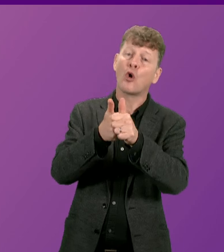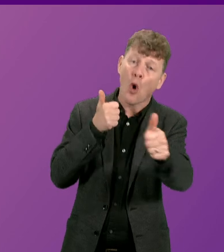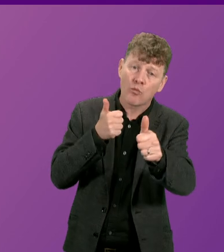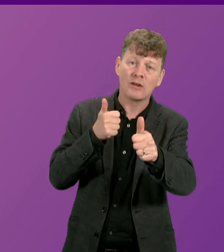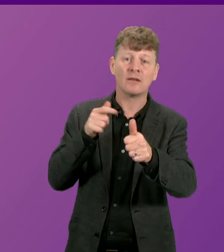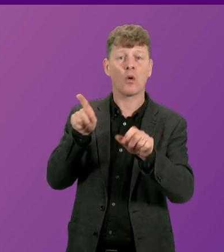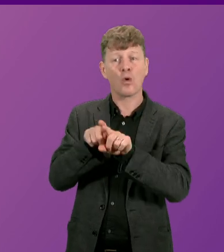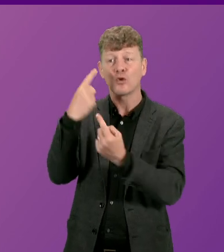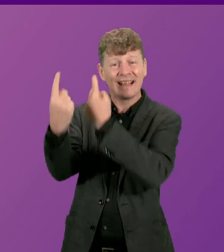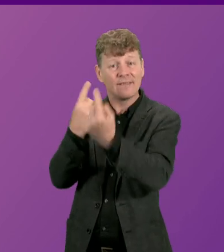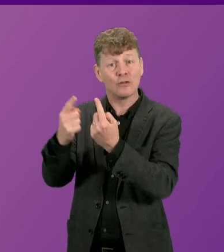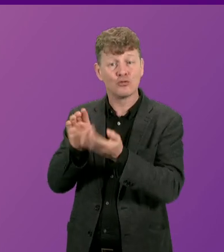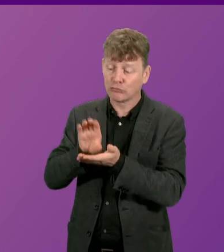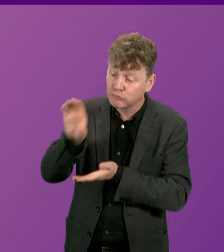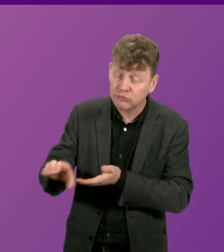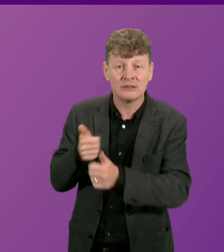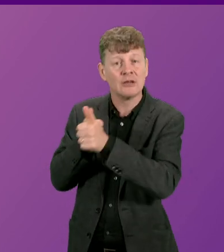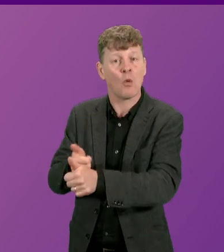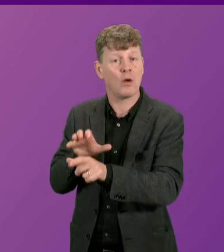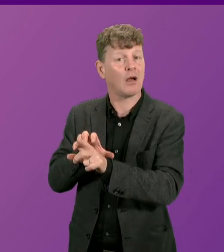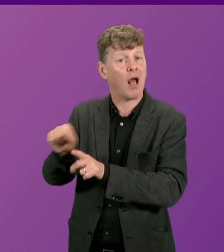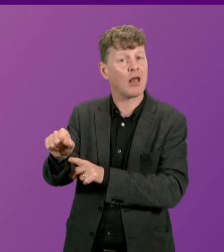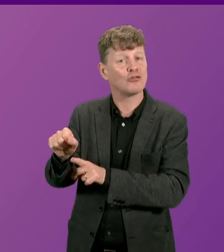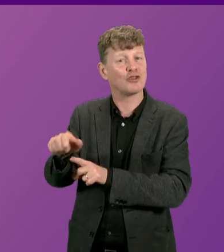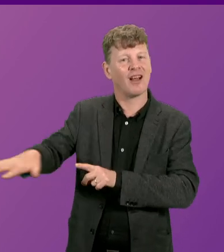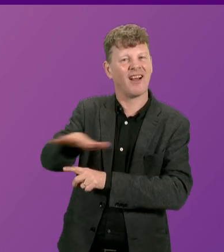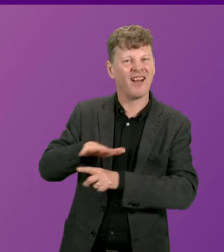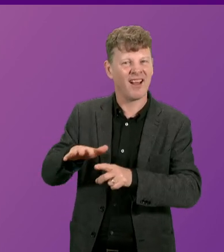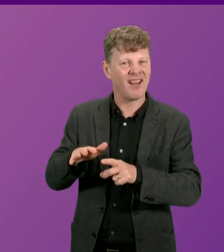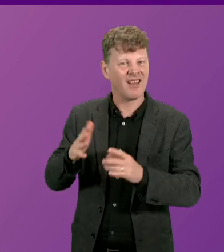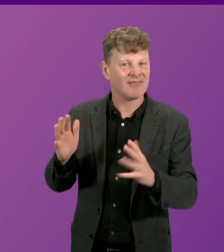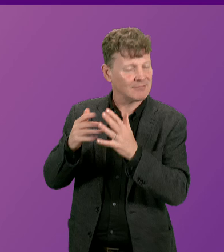plays in supporting the culture sector, and we are committed to working with all interested parties